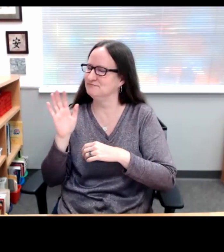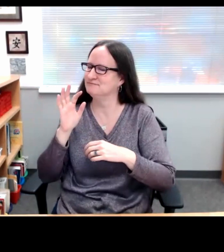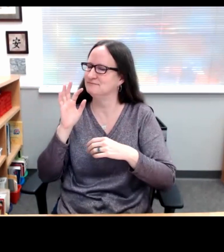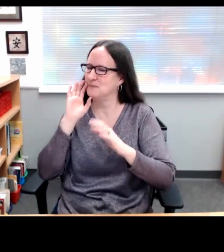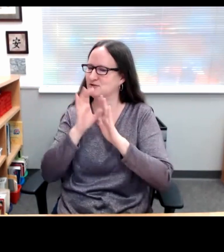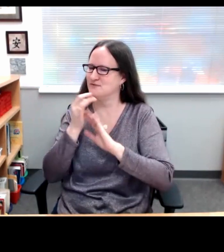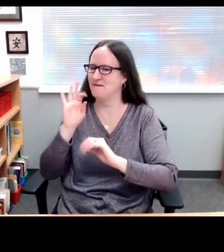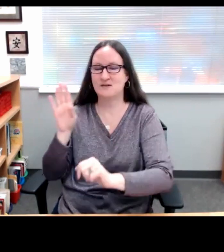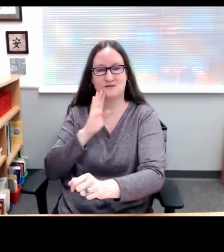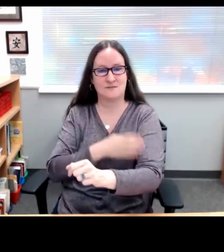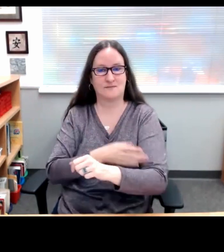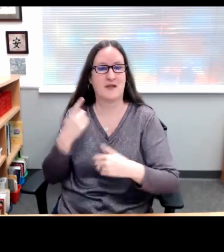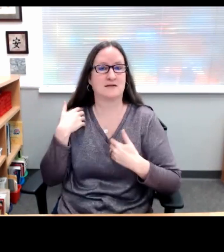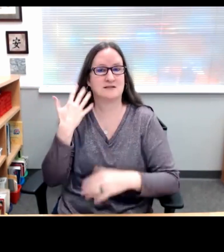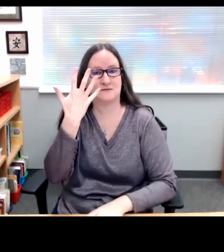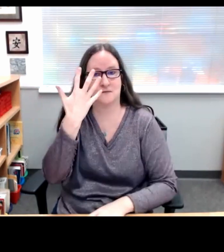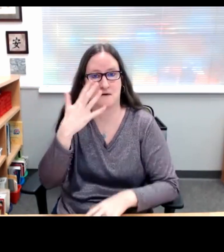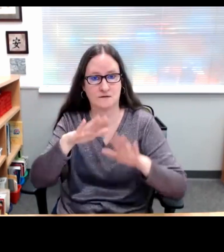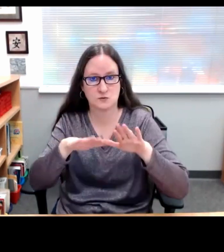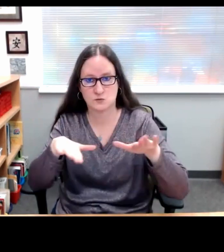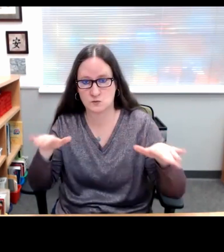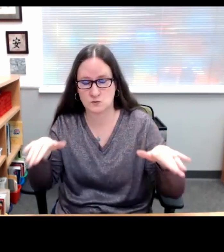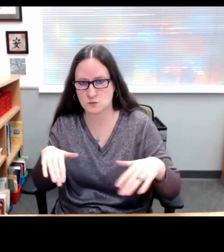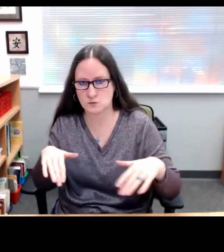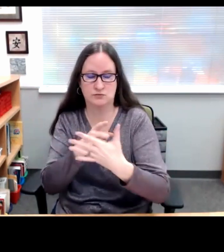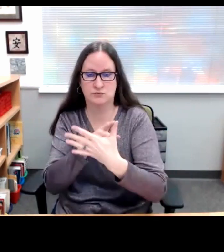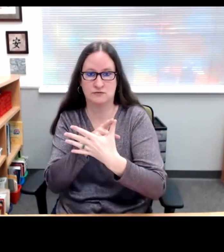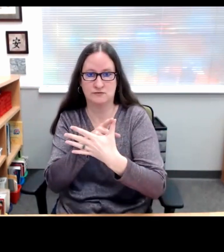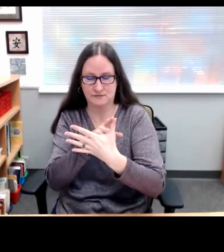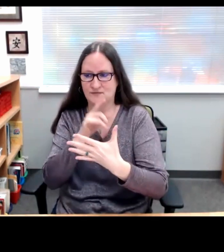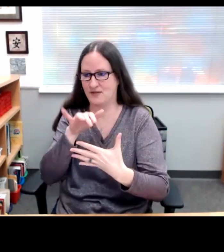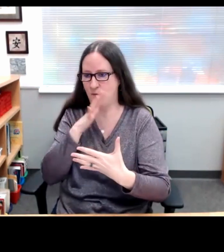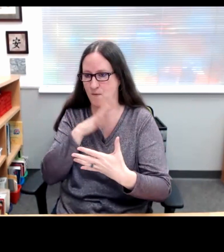She did share a little bit with her picture for her daughter. She's a mother of five children,